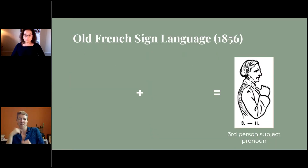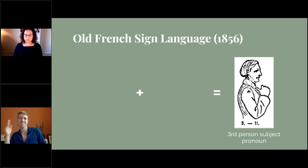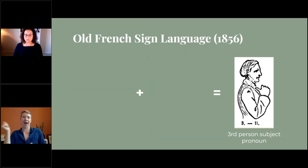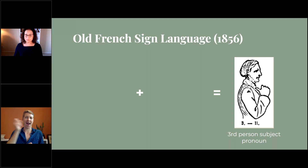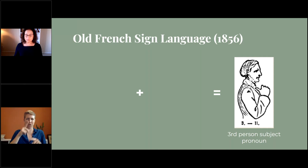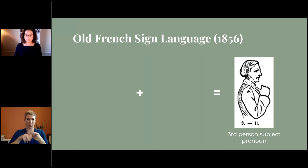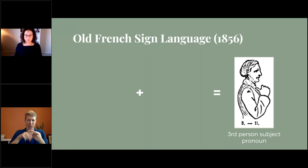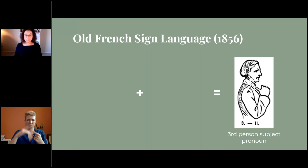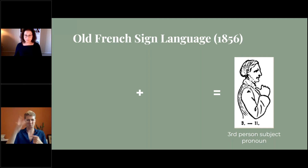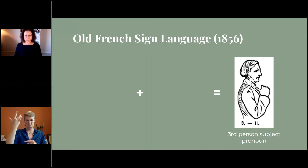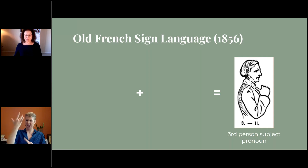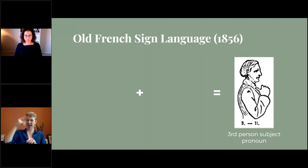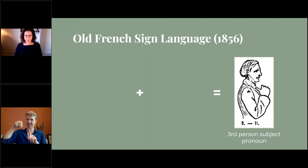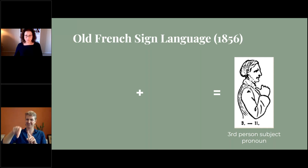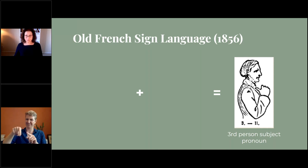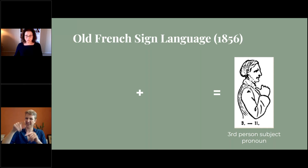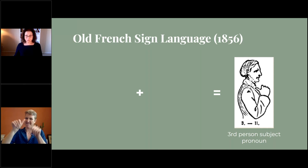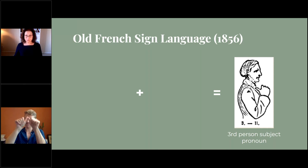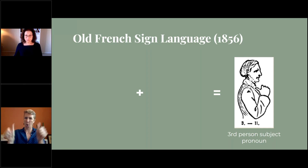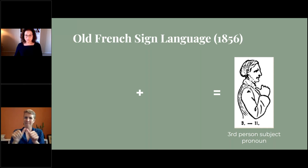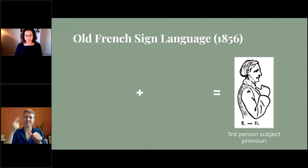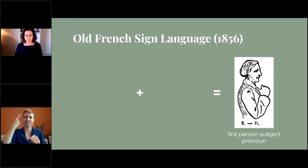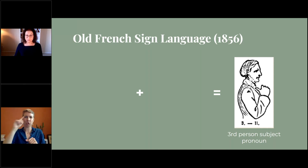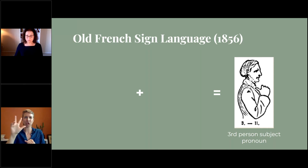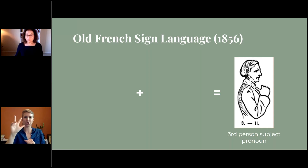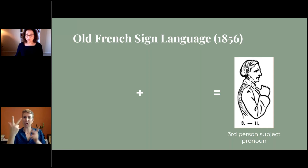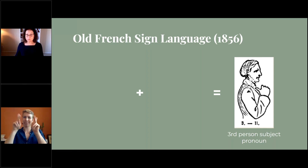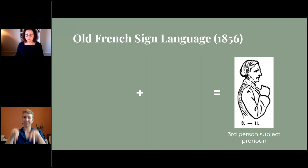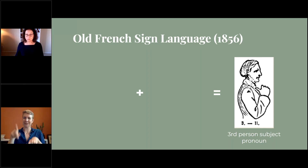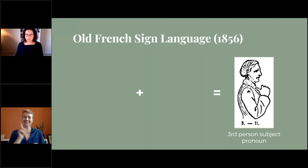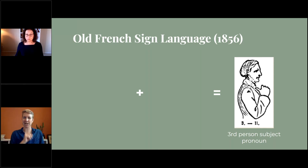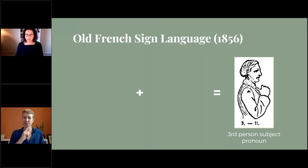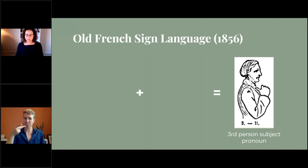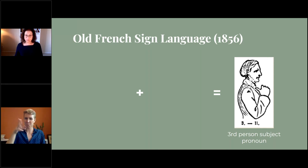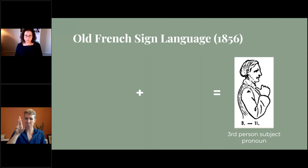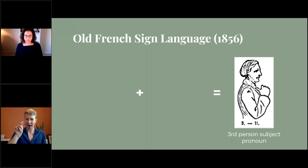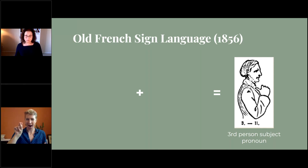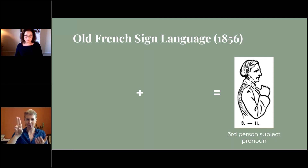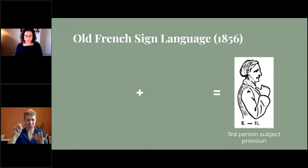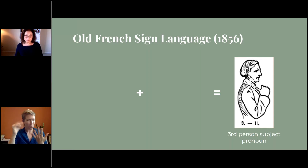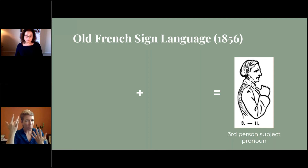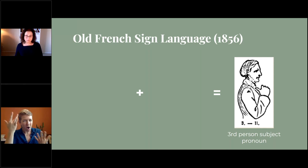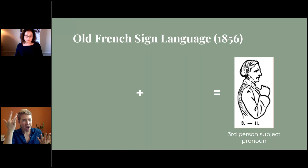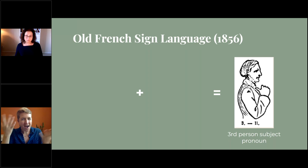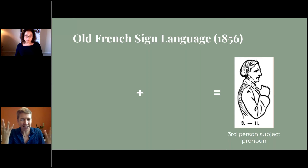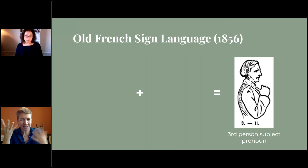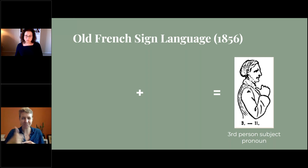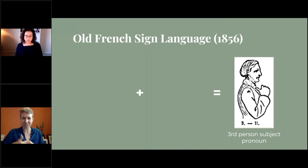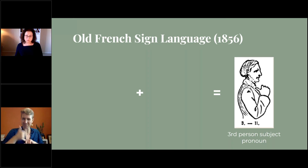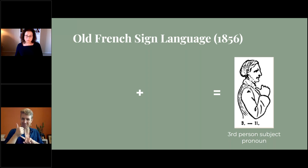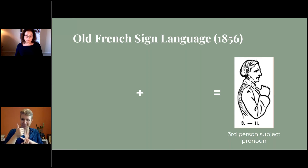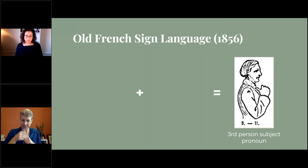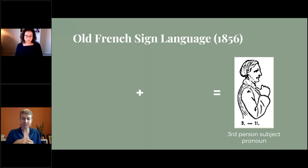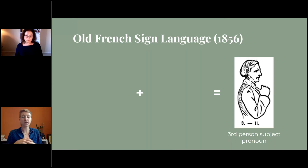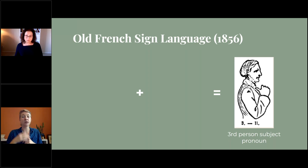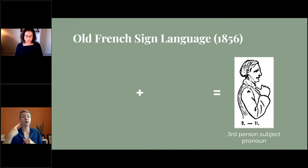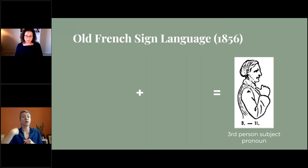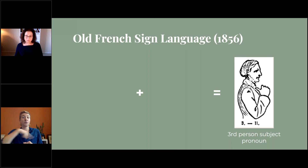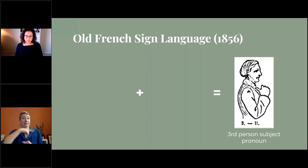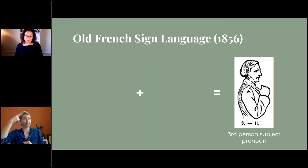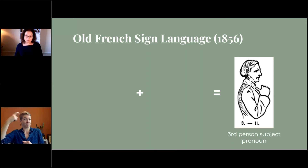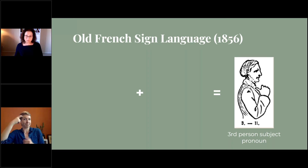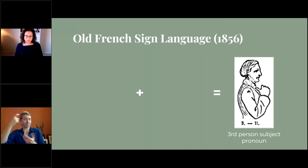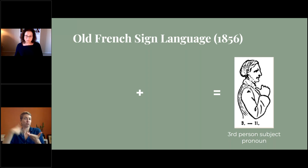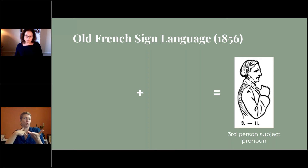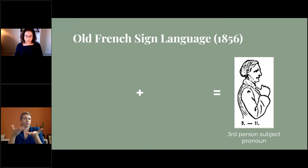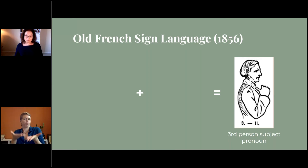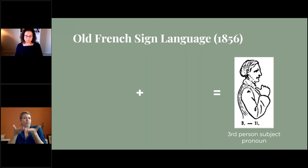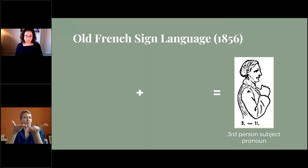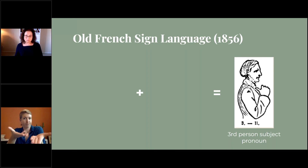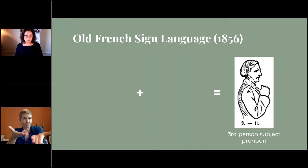So that brings me back to why this is the form for third person singular pronouns.